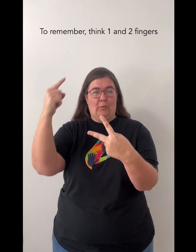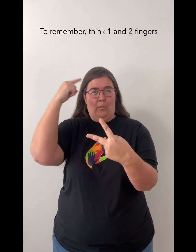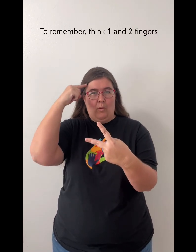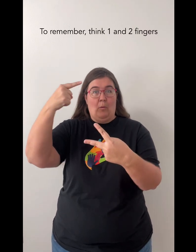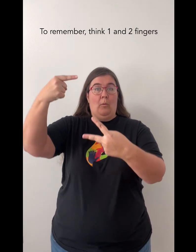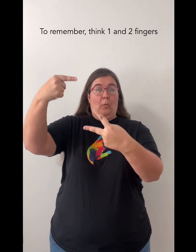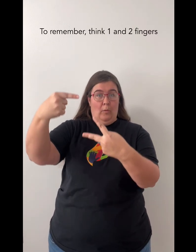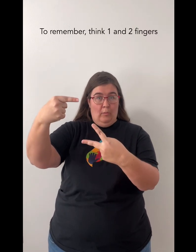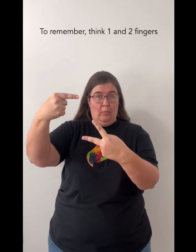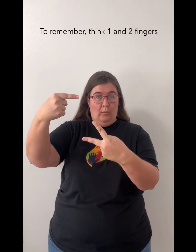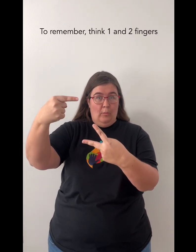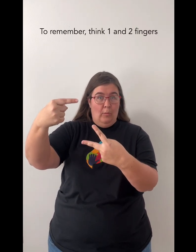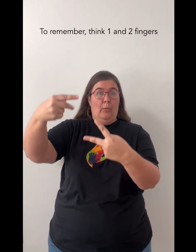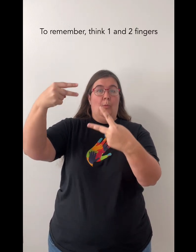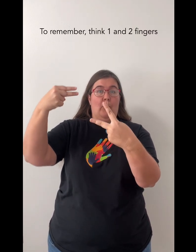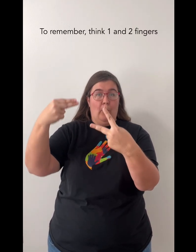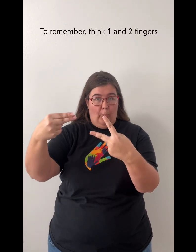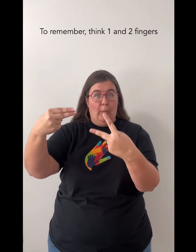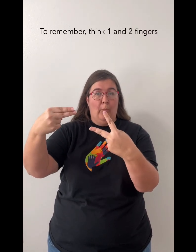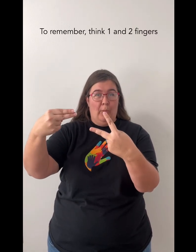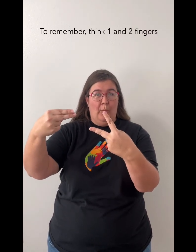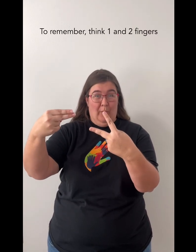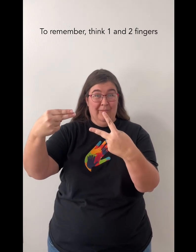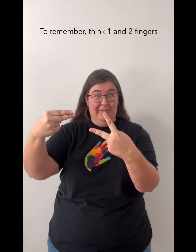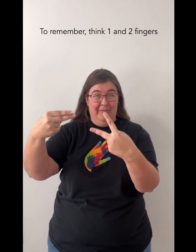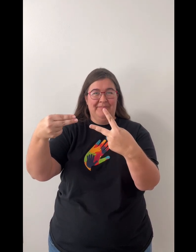To remember, think 1 and 2 fingers